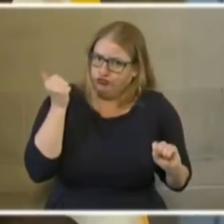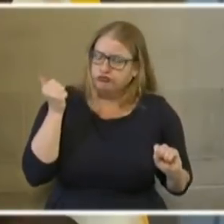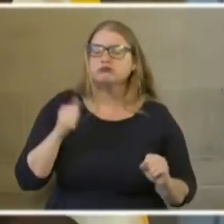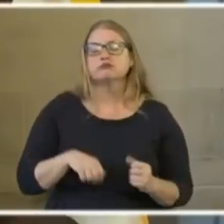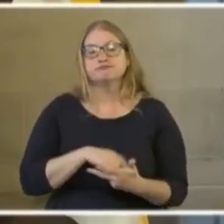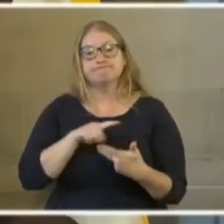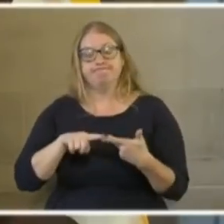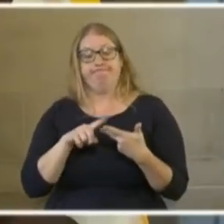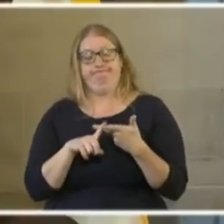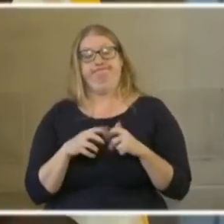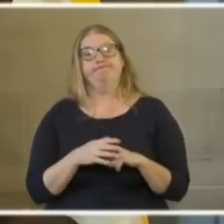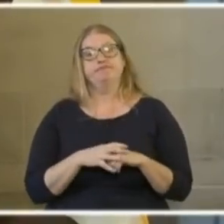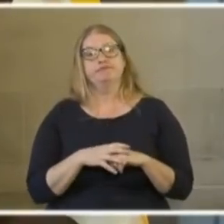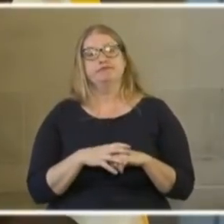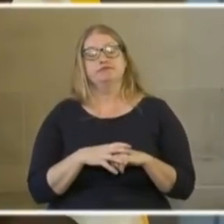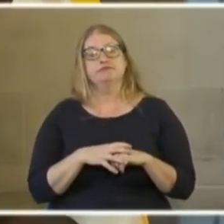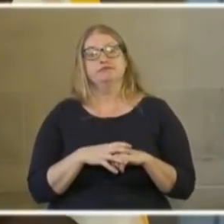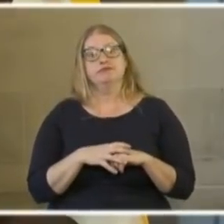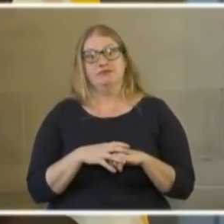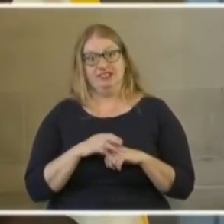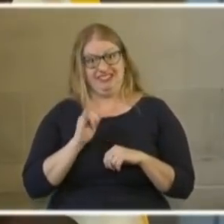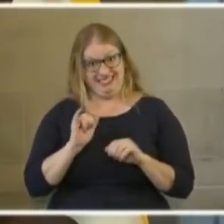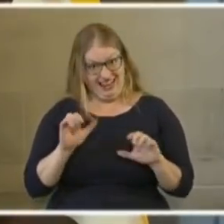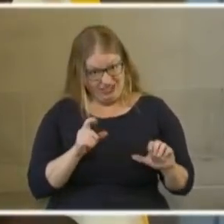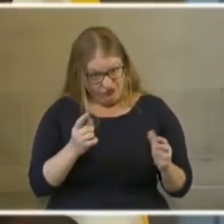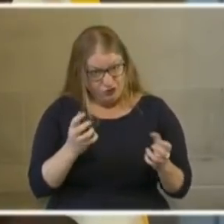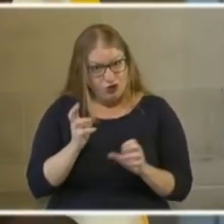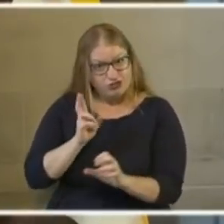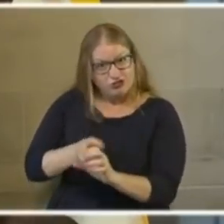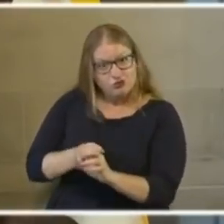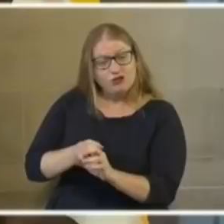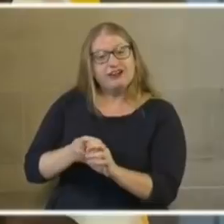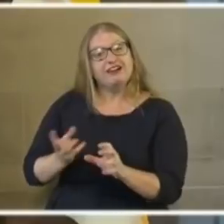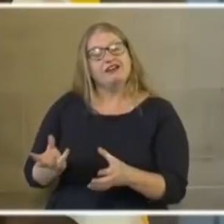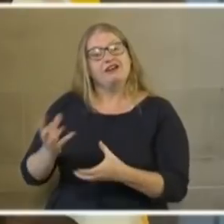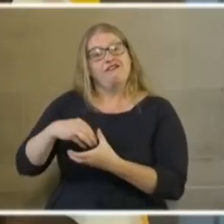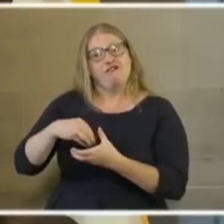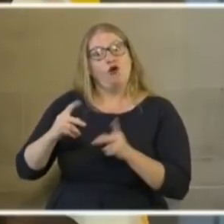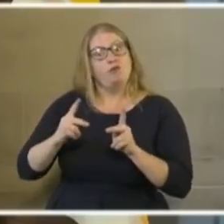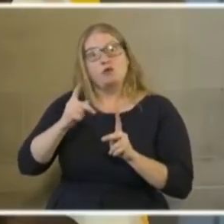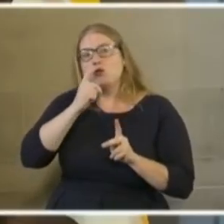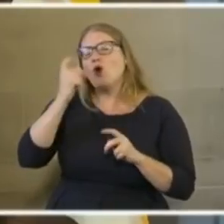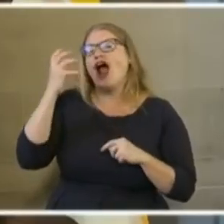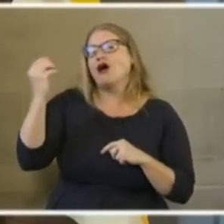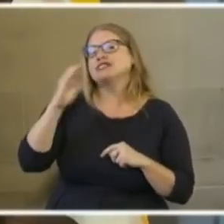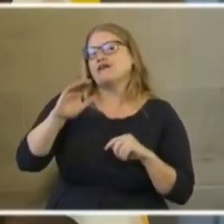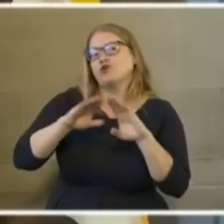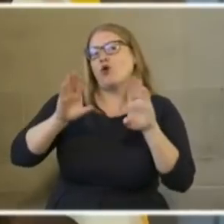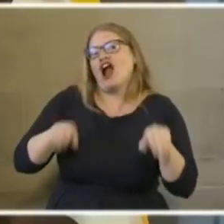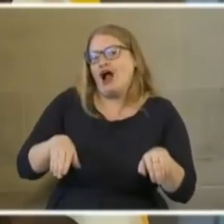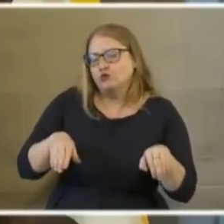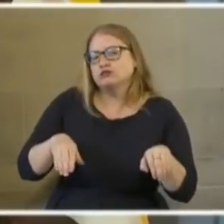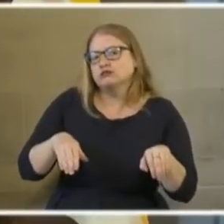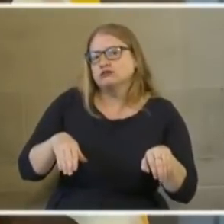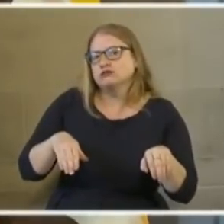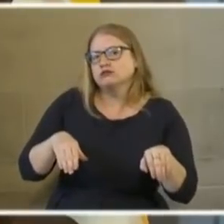HOW RISKY IS THE ACTIVITY? FIRST, IS THE ACTIVITY INDOORS OR OUTDOORS? OUTDOORS IS MUCH SAFER. SECOND, DOESN'T INVOLVE